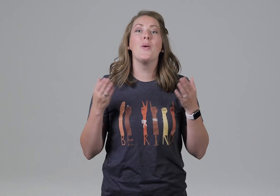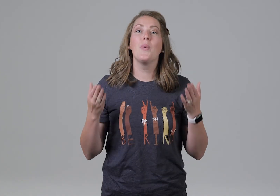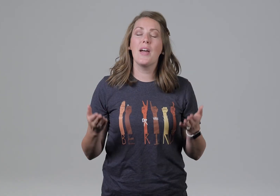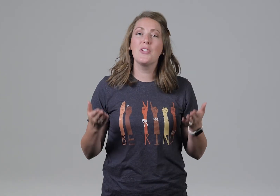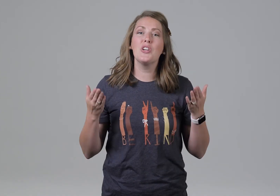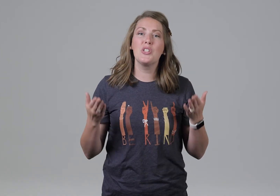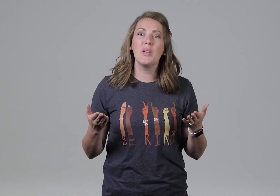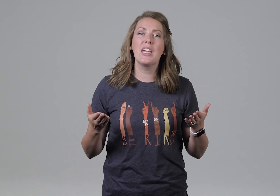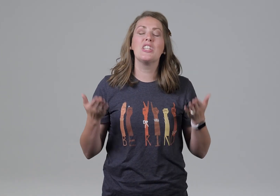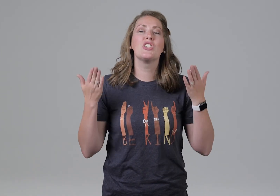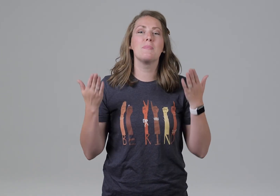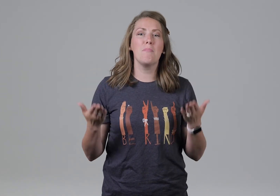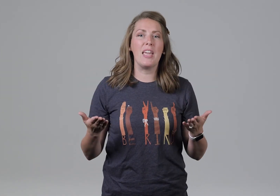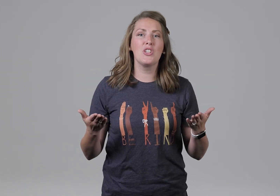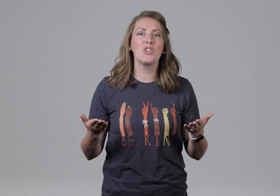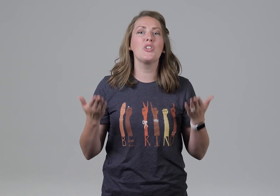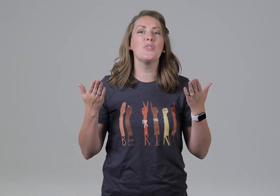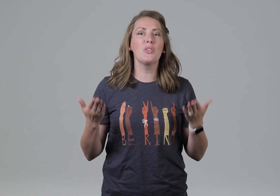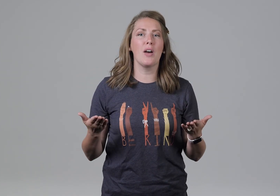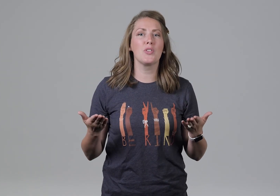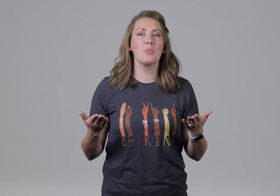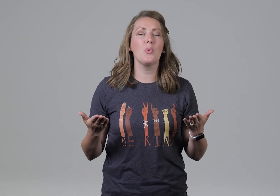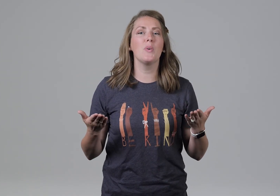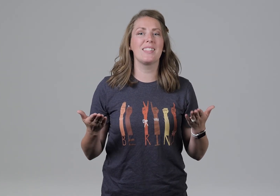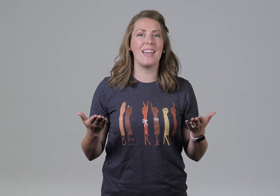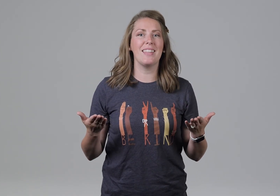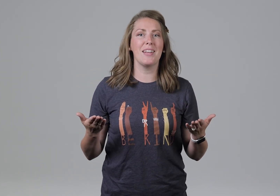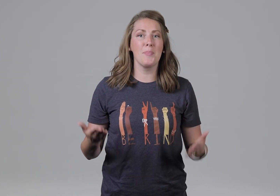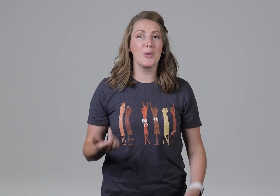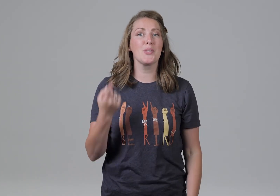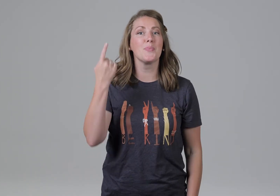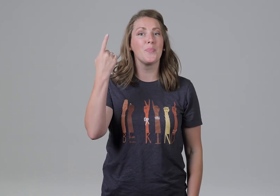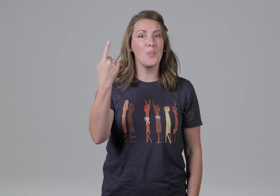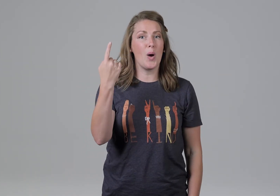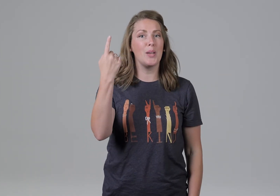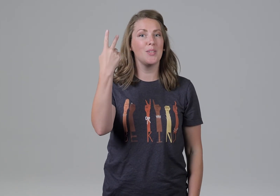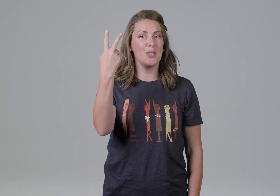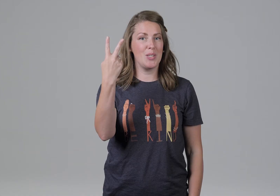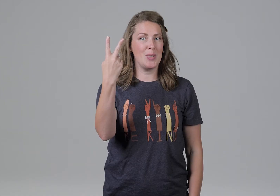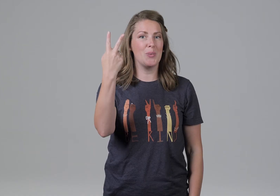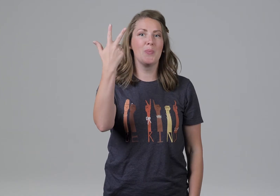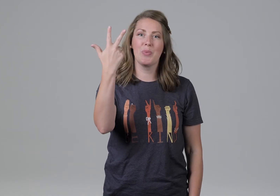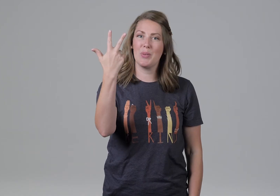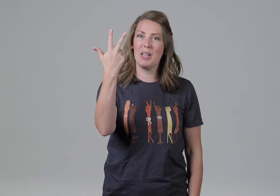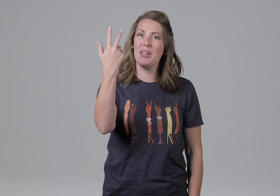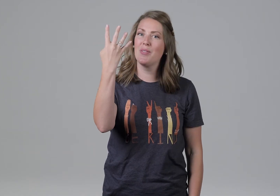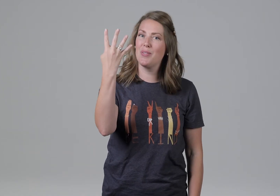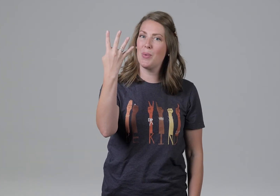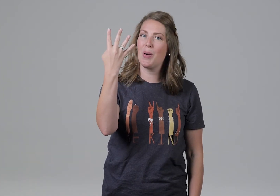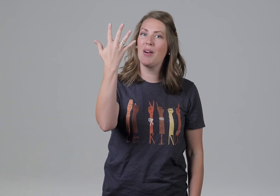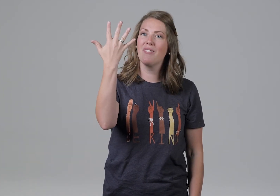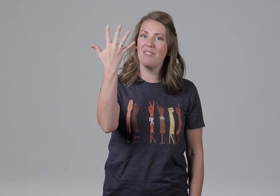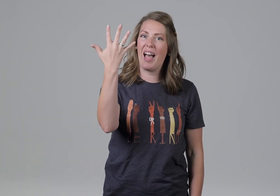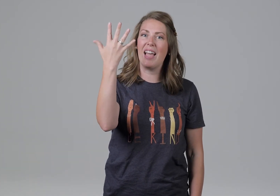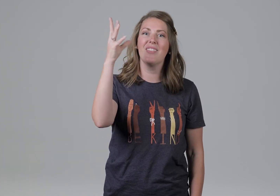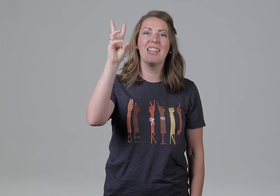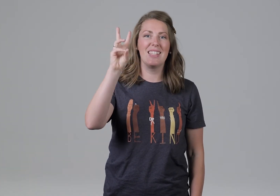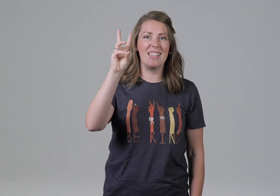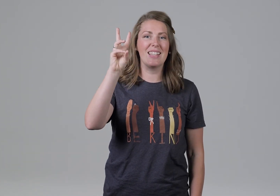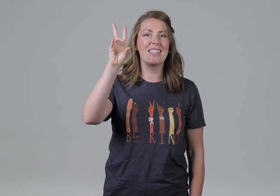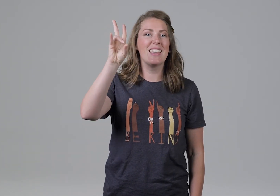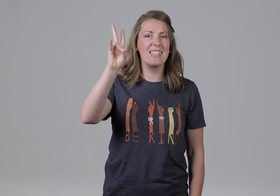Whenever you're doing it, just make sure you feel comfortable with signing the numbers 1, 2, 3, 4, 5, 6,